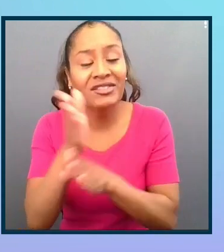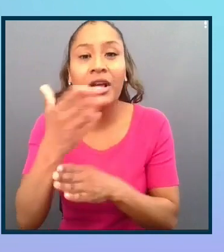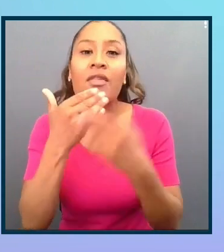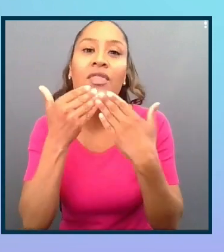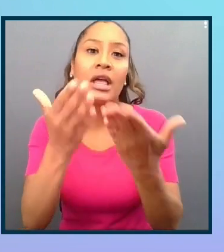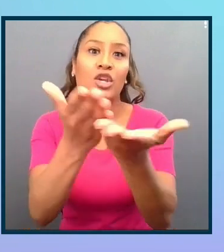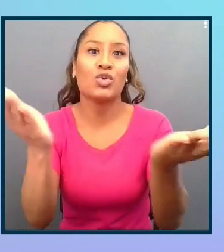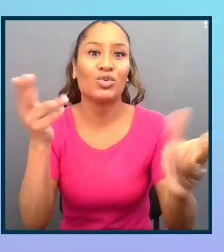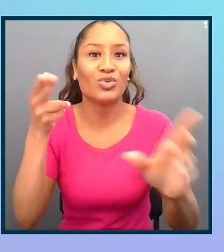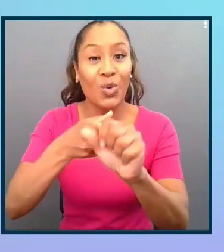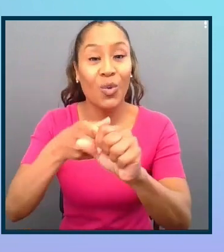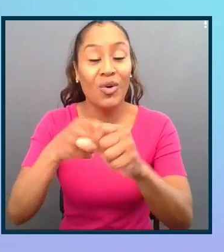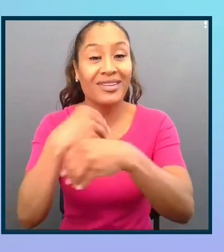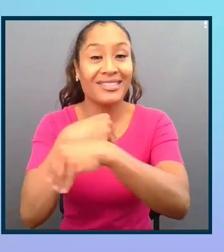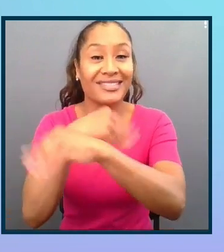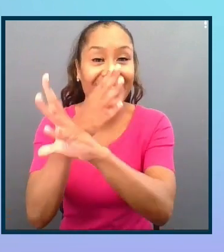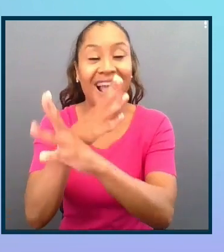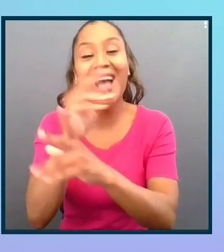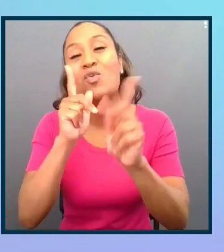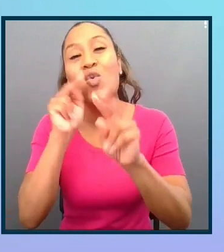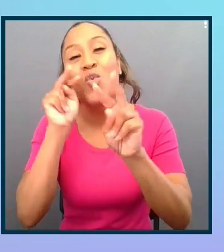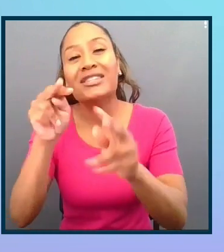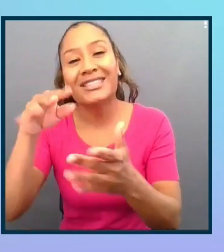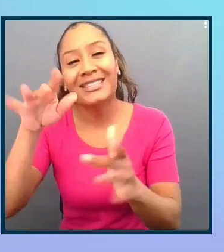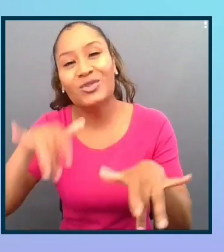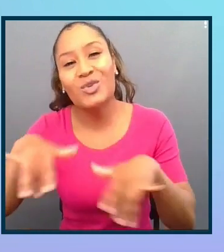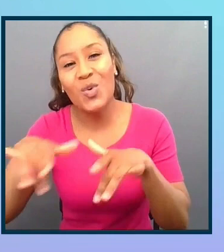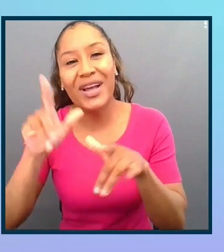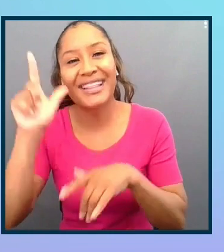and who will be watching this recording later. Take care. - Thanks everyone.